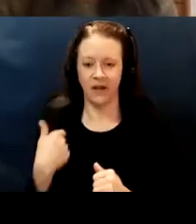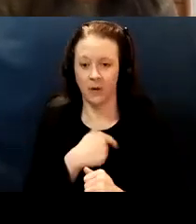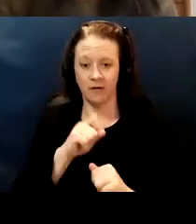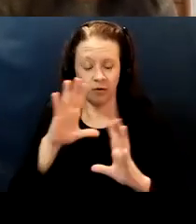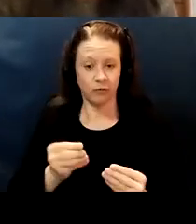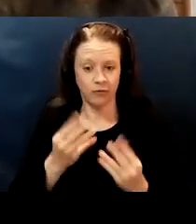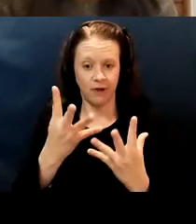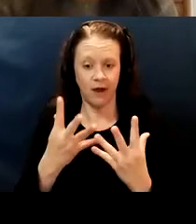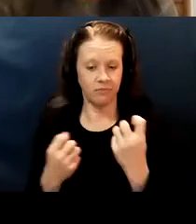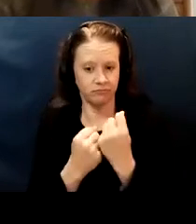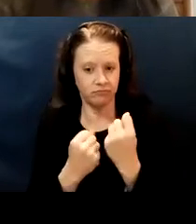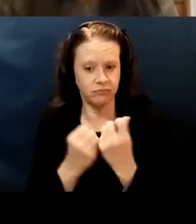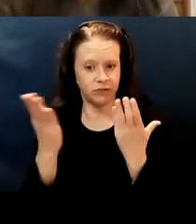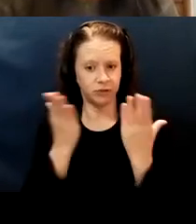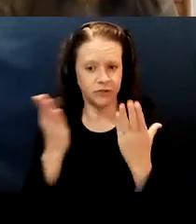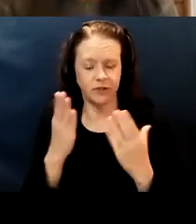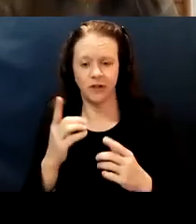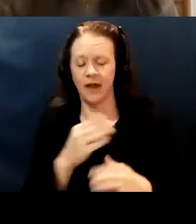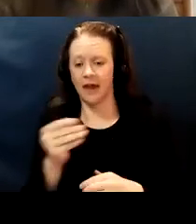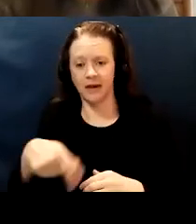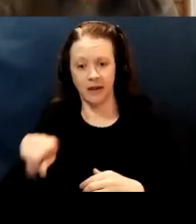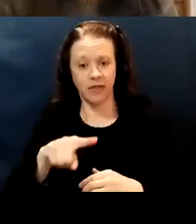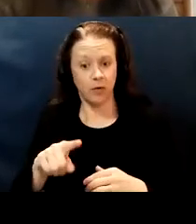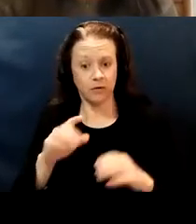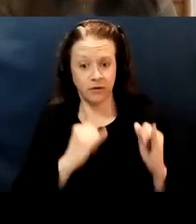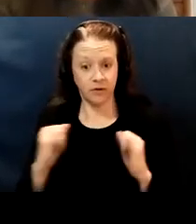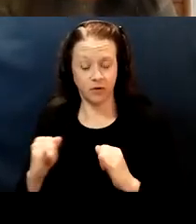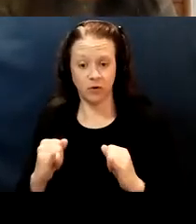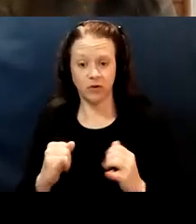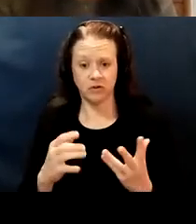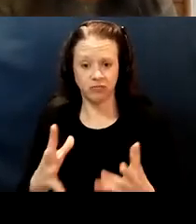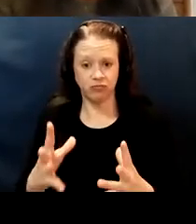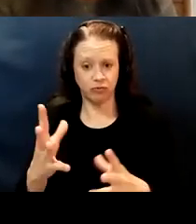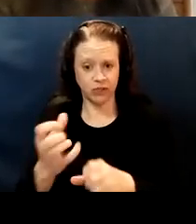or services in the individual's normal methods of receiving communication